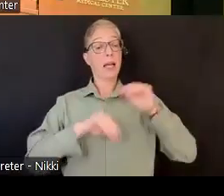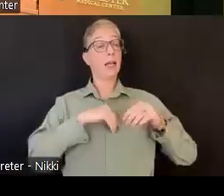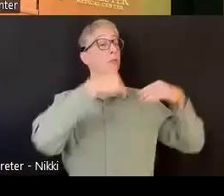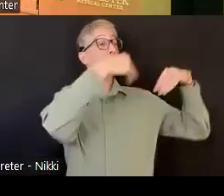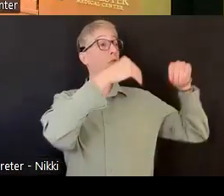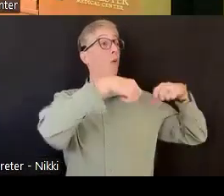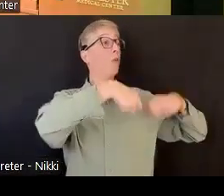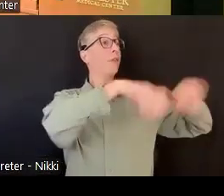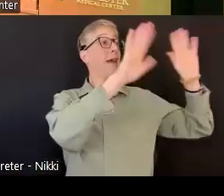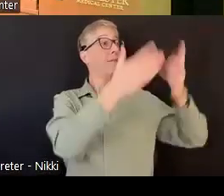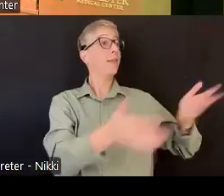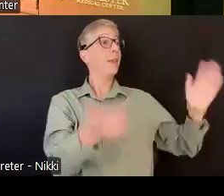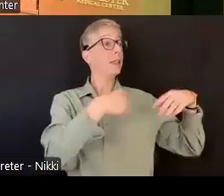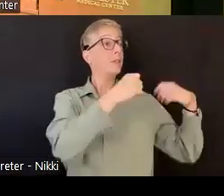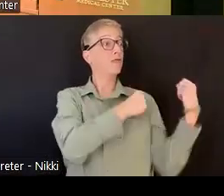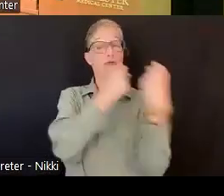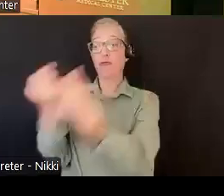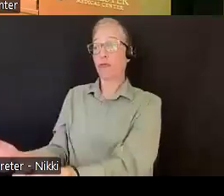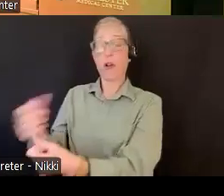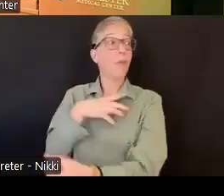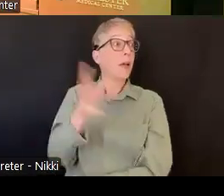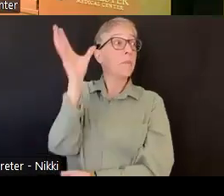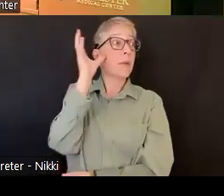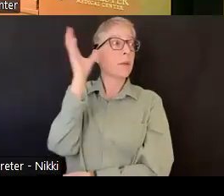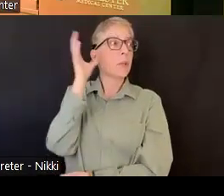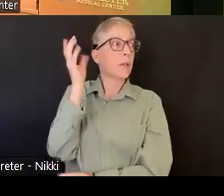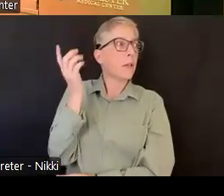going? You don't know anybody in Alabama." And I said, "Well, I'm going." And so they said, "You're